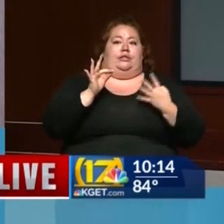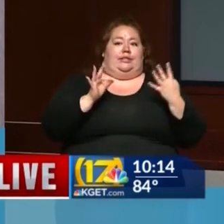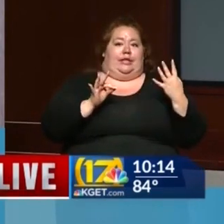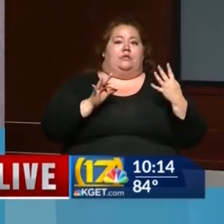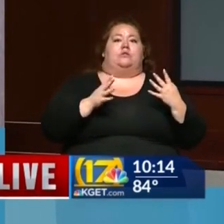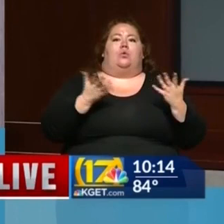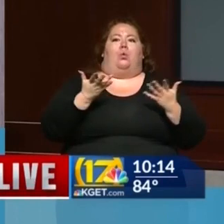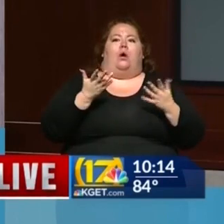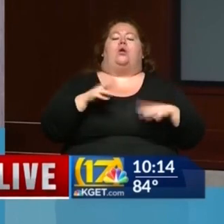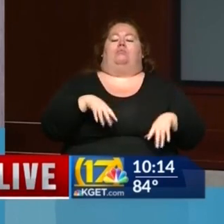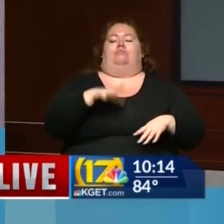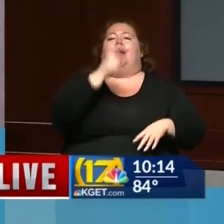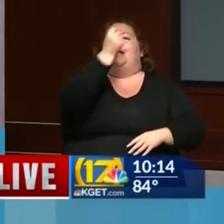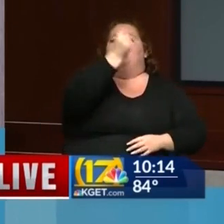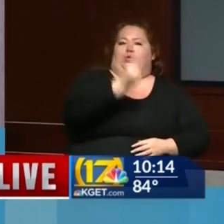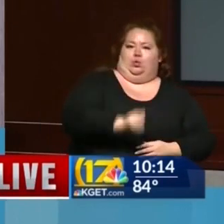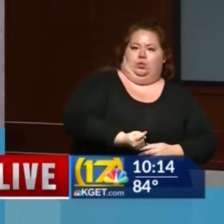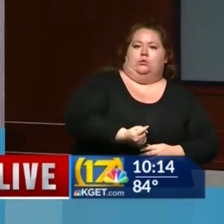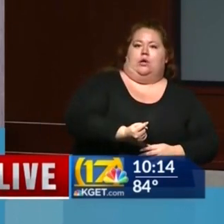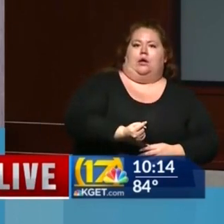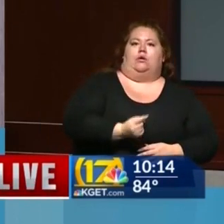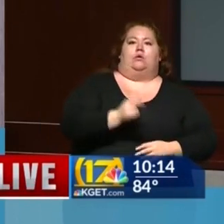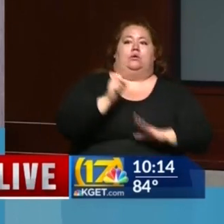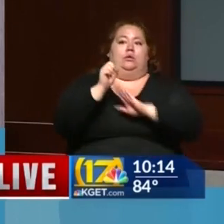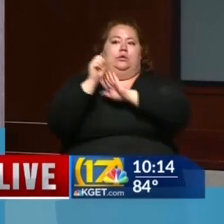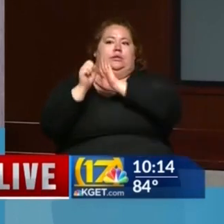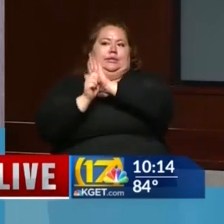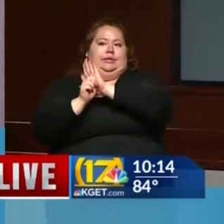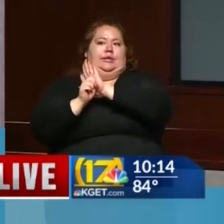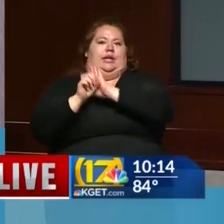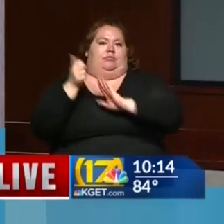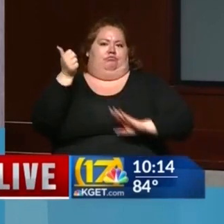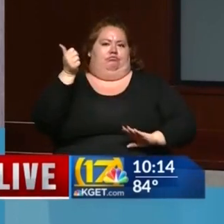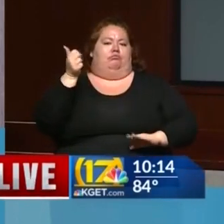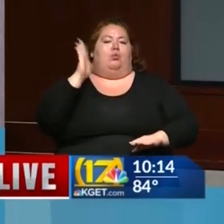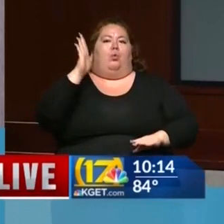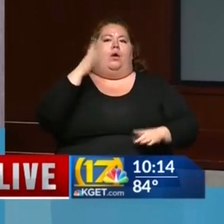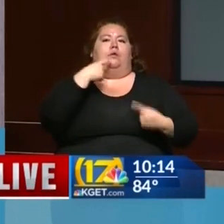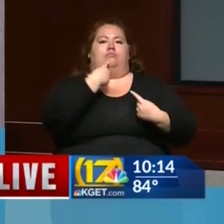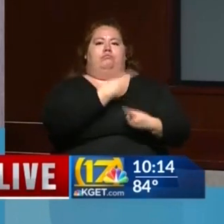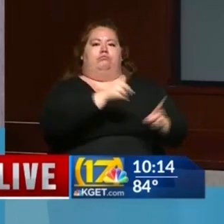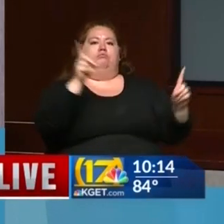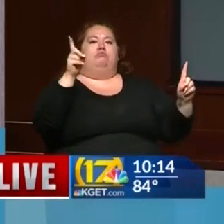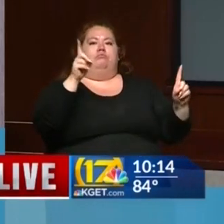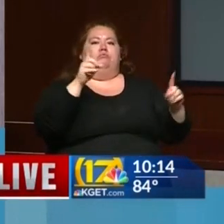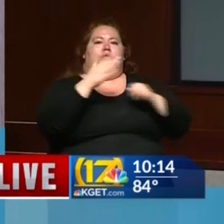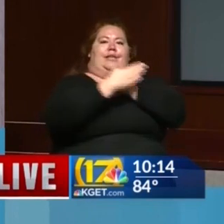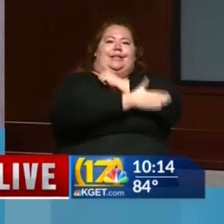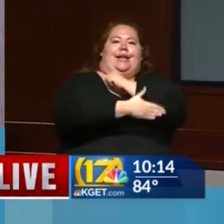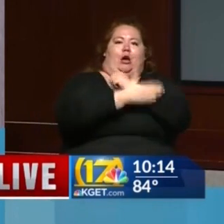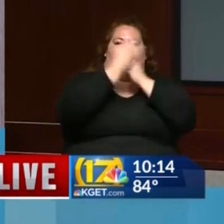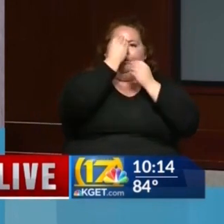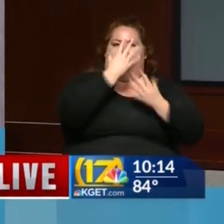ECONOMY. THE STATE AS YOU HAVE BEEN TOLD HAS SELECTED EACH TUESDAY AS